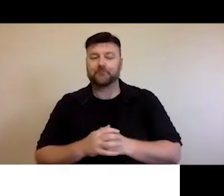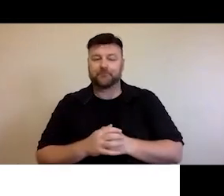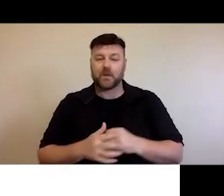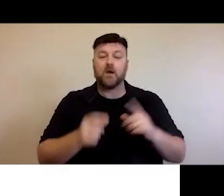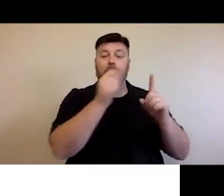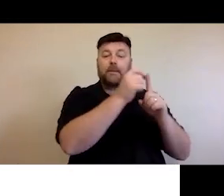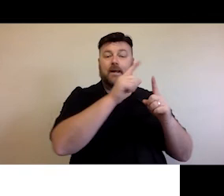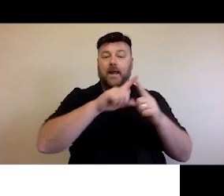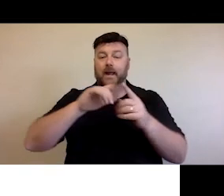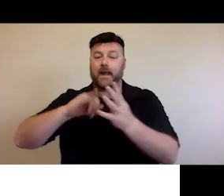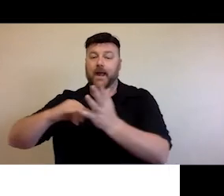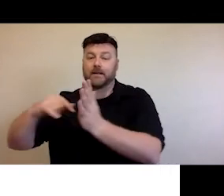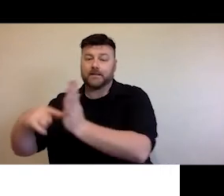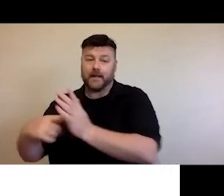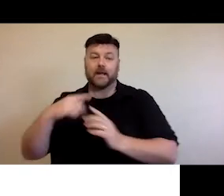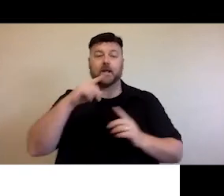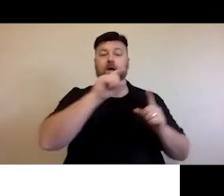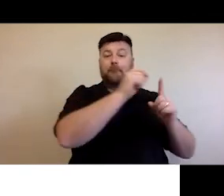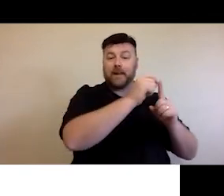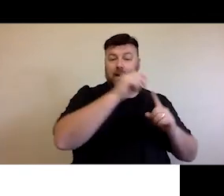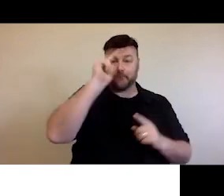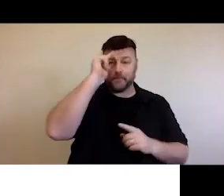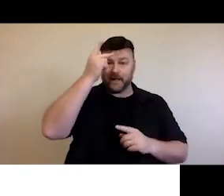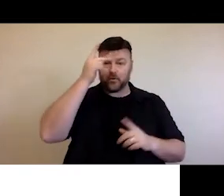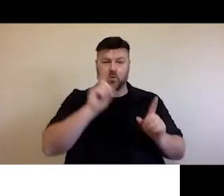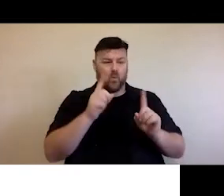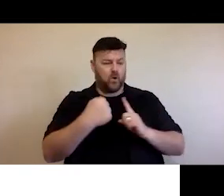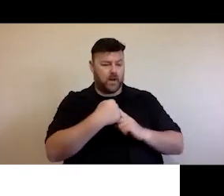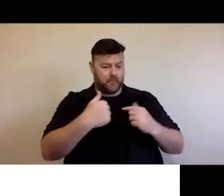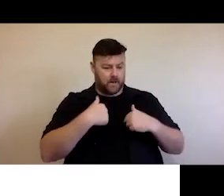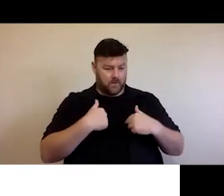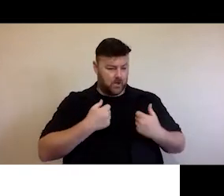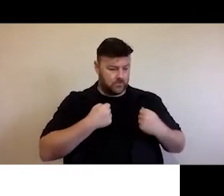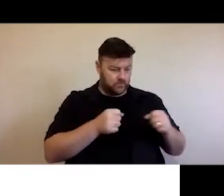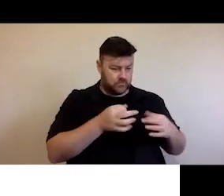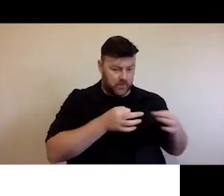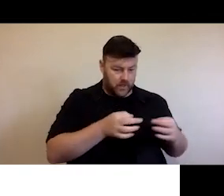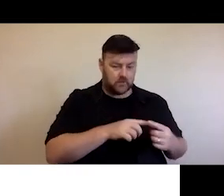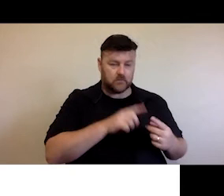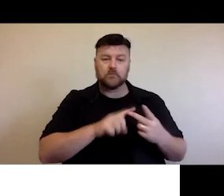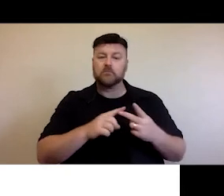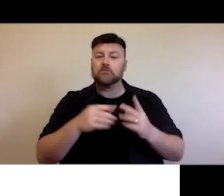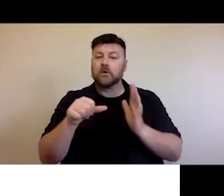happen in the political domain that will affect my strategy? Economic - what's going to happen in the economic world that will affect my